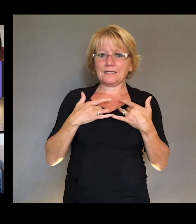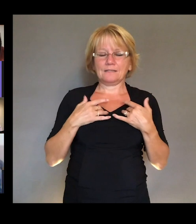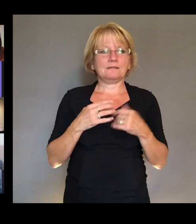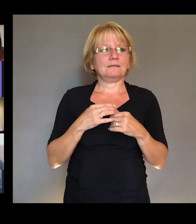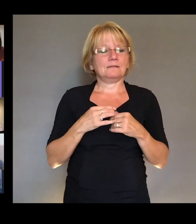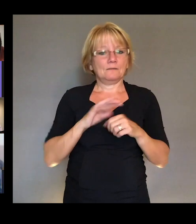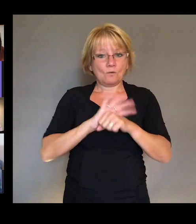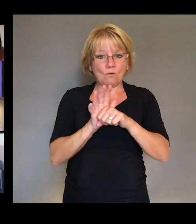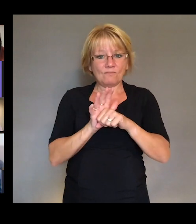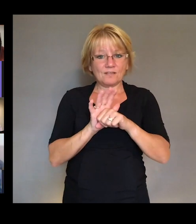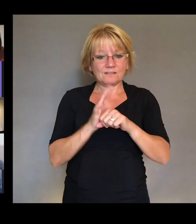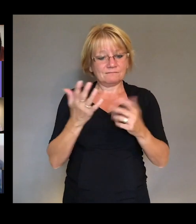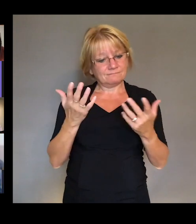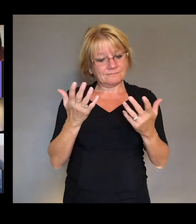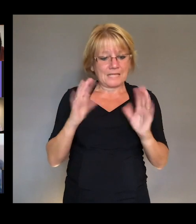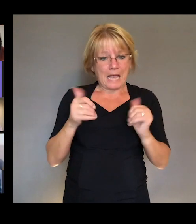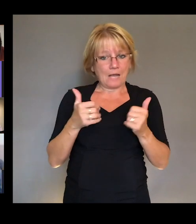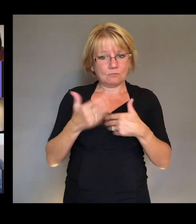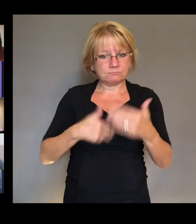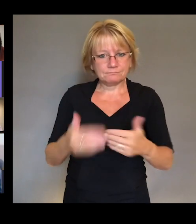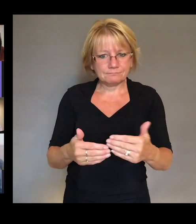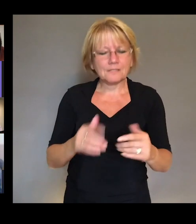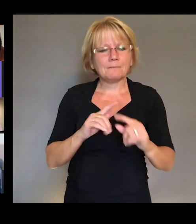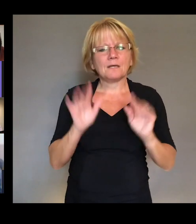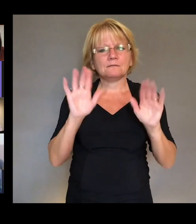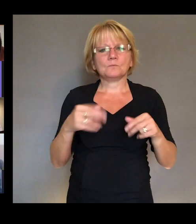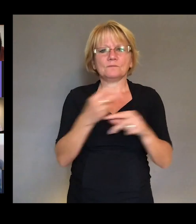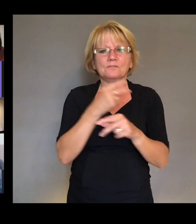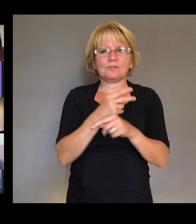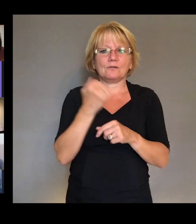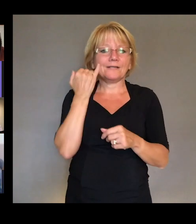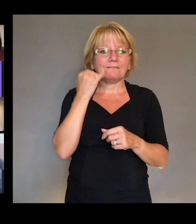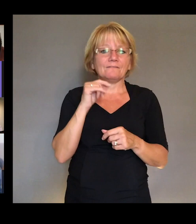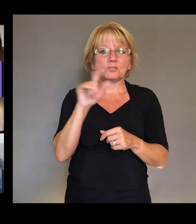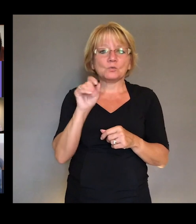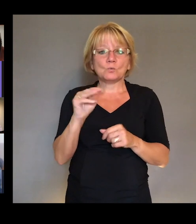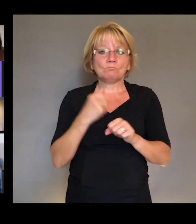but I'm gonna proceed anyway. And if it has to be via Zoom and we have to figure it out that way,